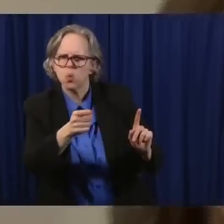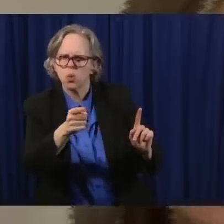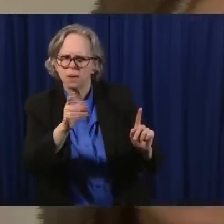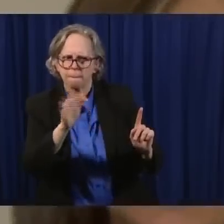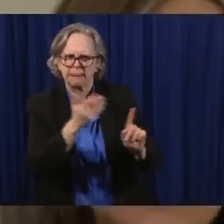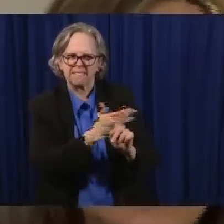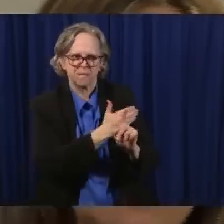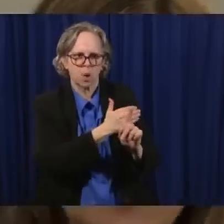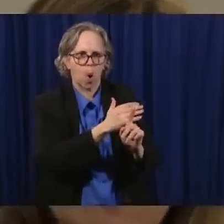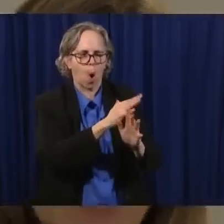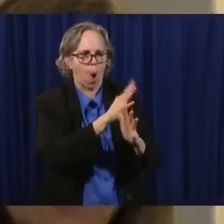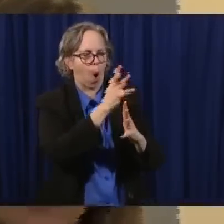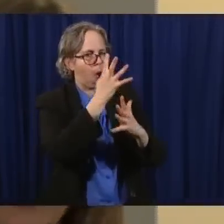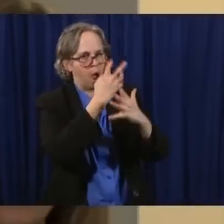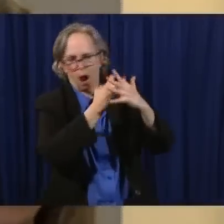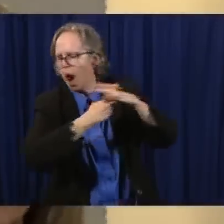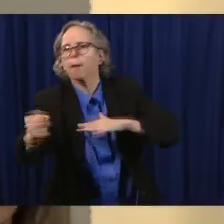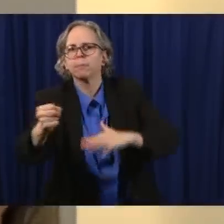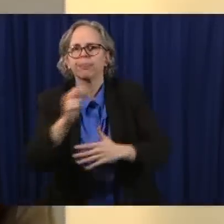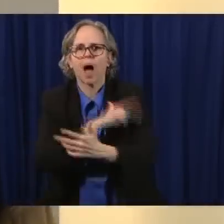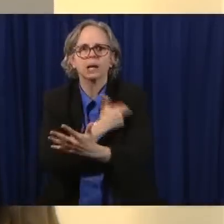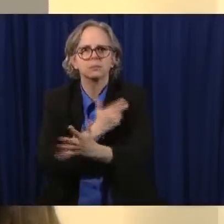CAN FIND PEOPLE WHEN THEY ARE